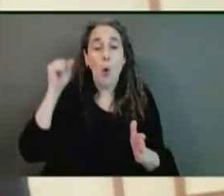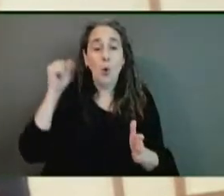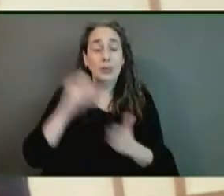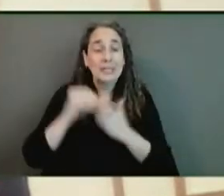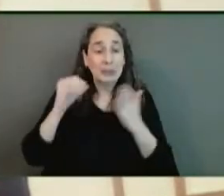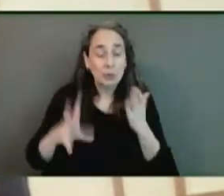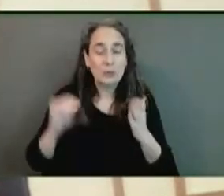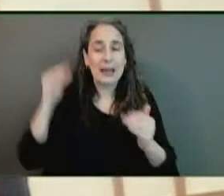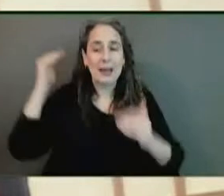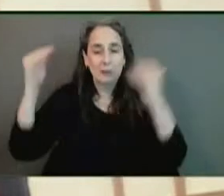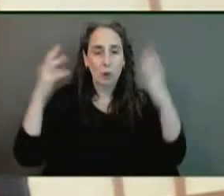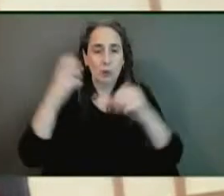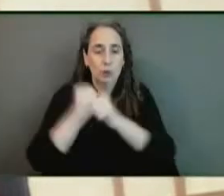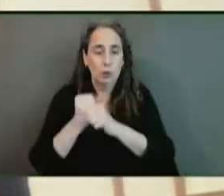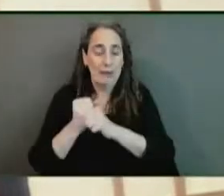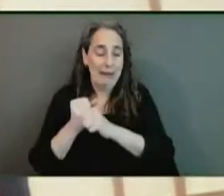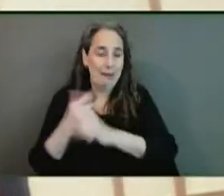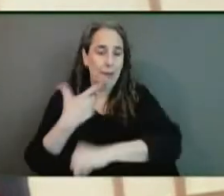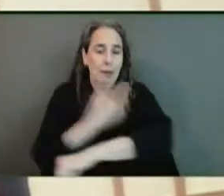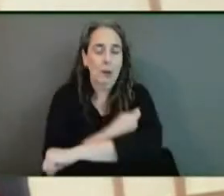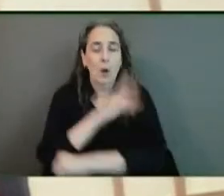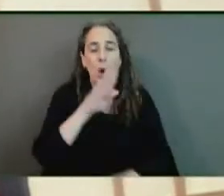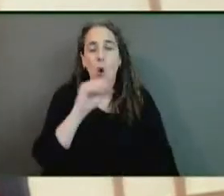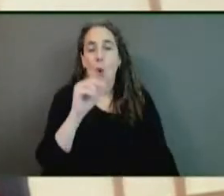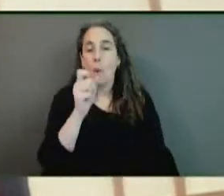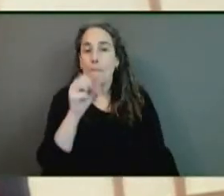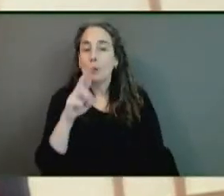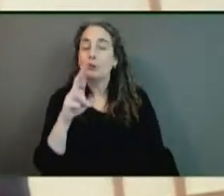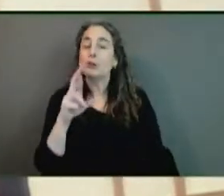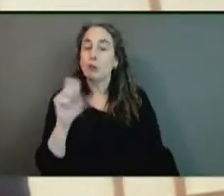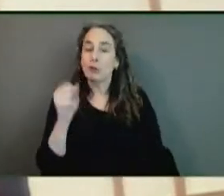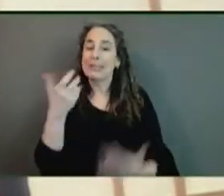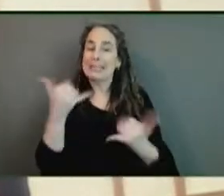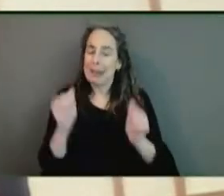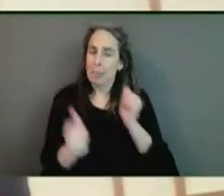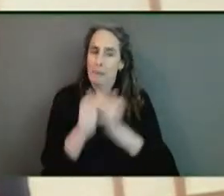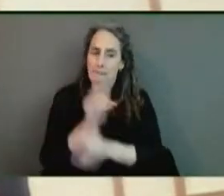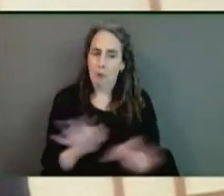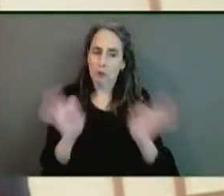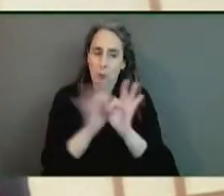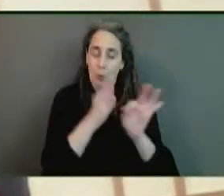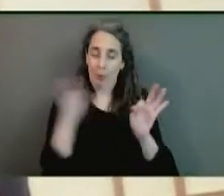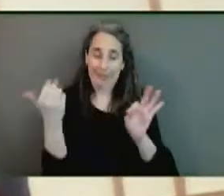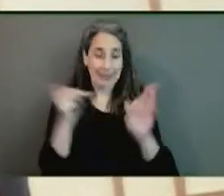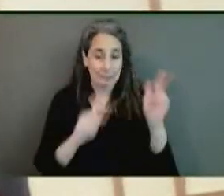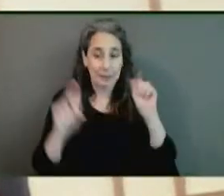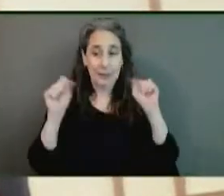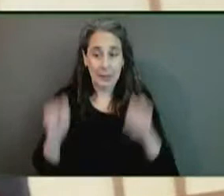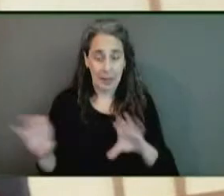school and across the county. We are encouraging encouraging our older students and are adults to get boosters. Still those are